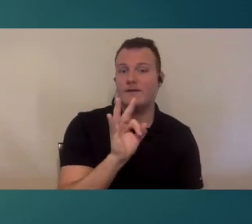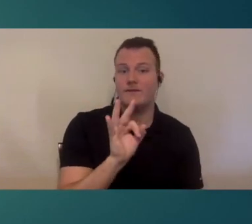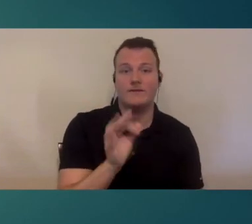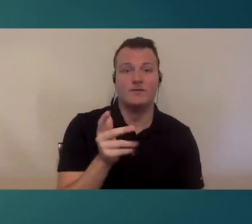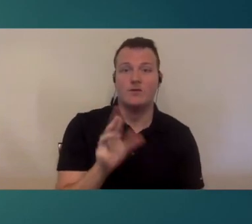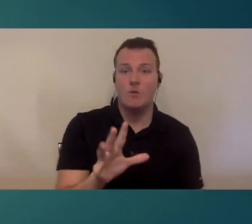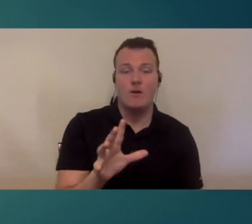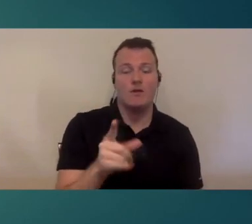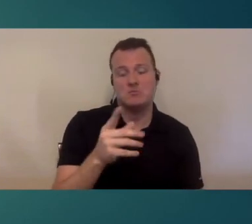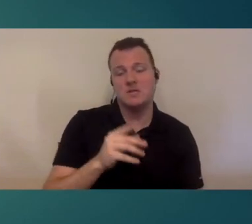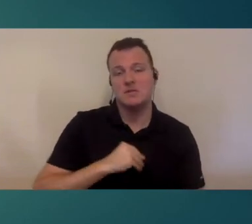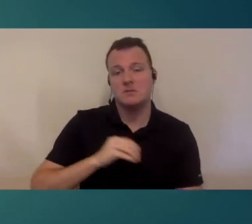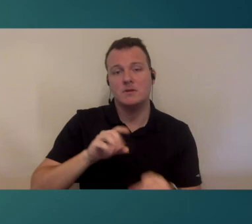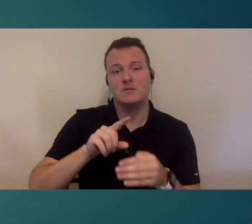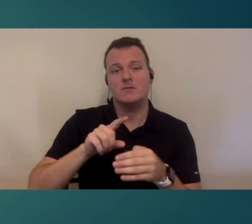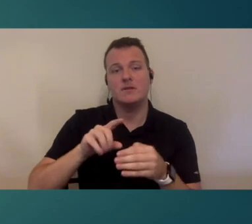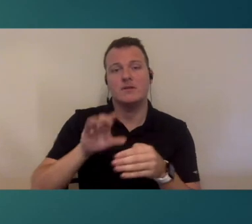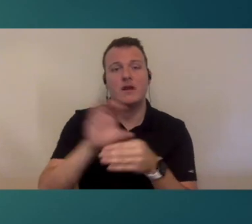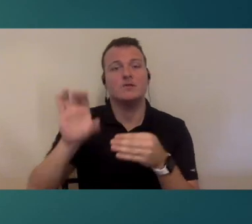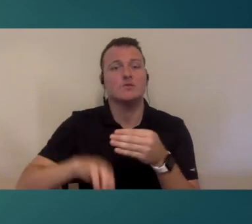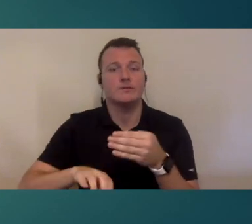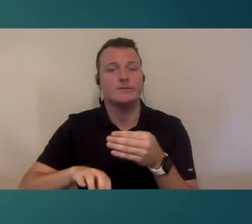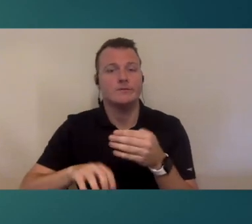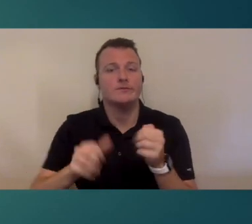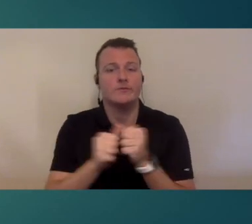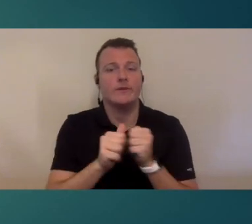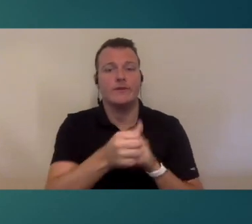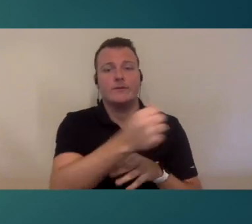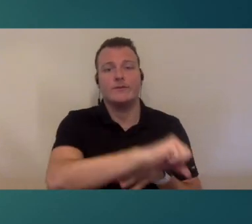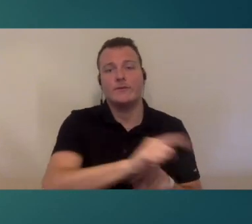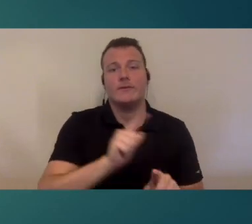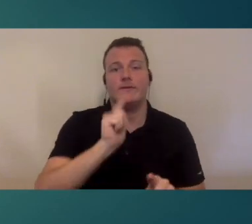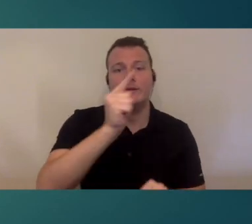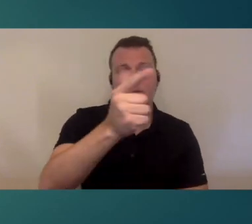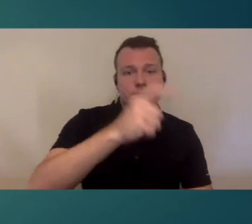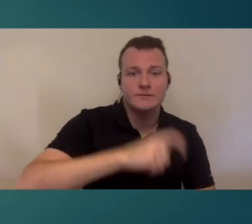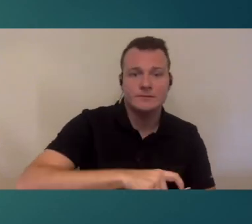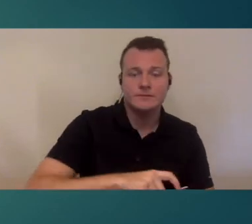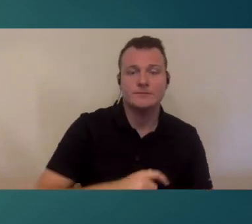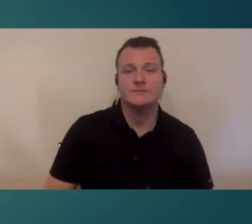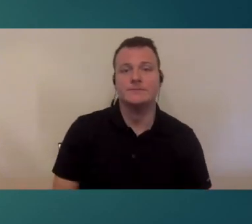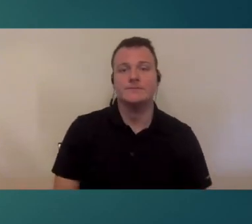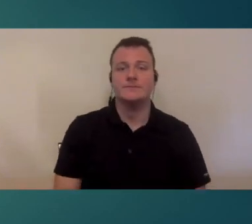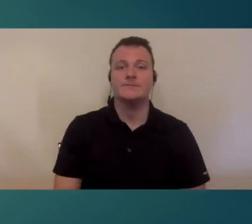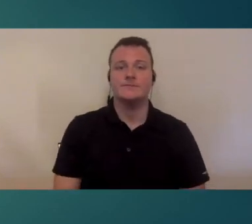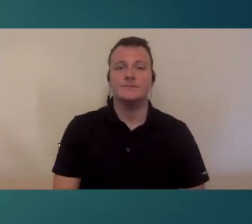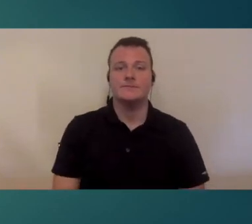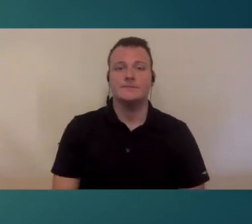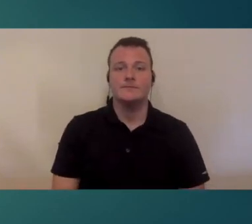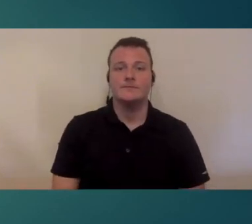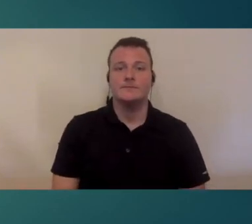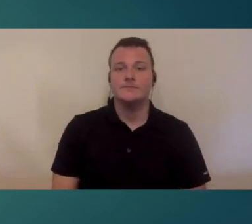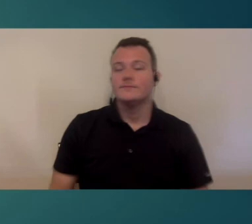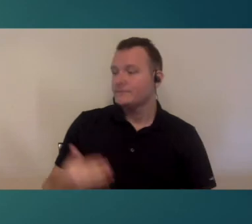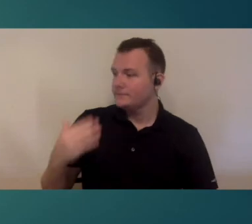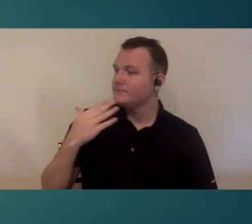can come with turning it down, you know, at a later date. Thank you. That's a-